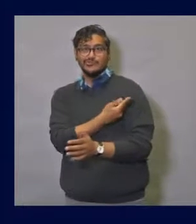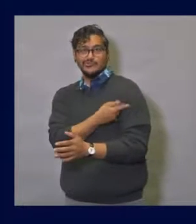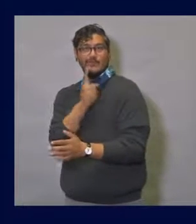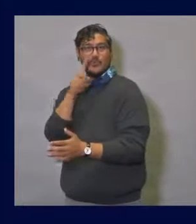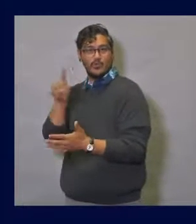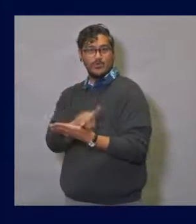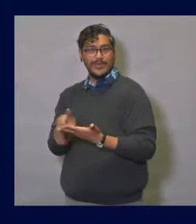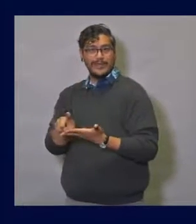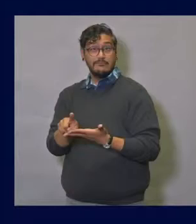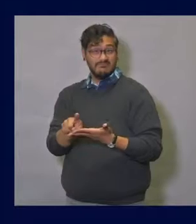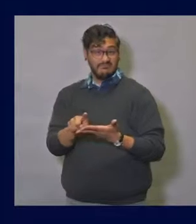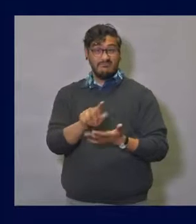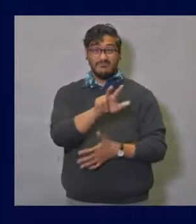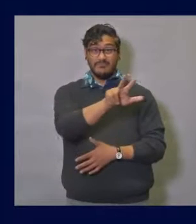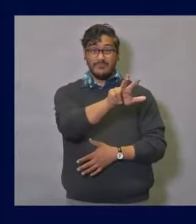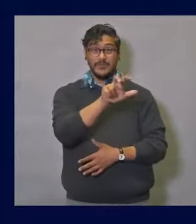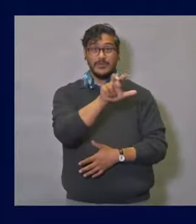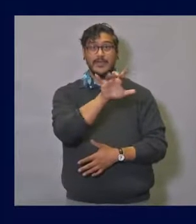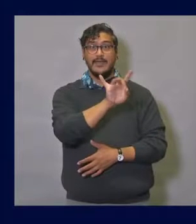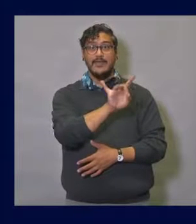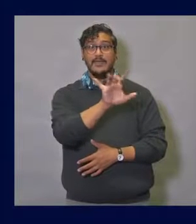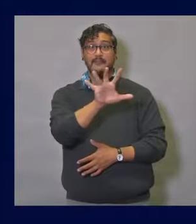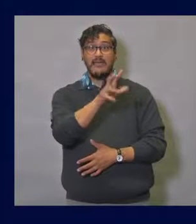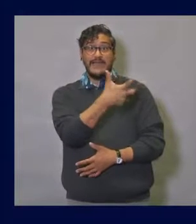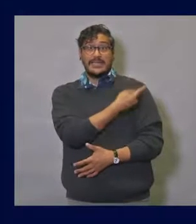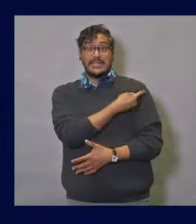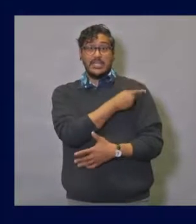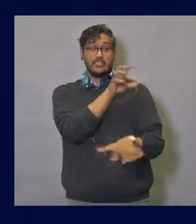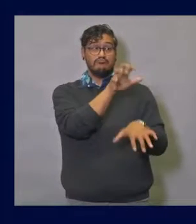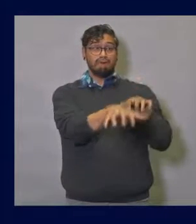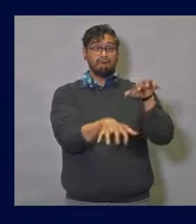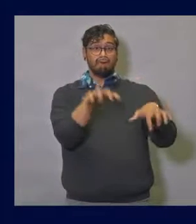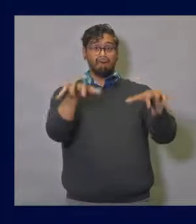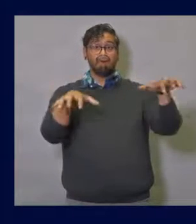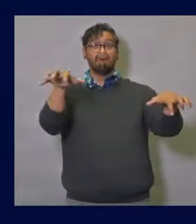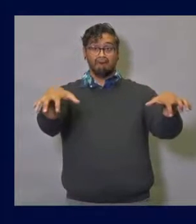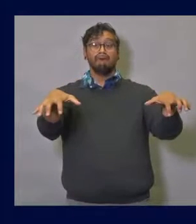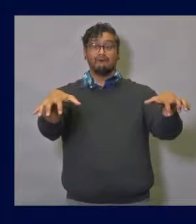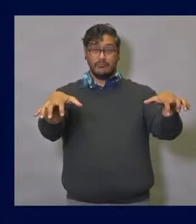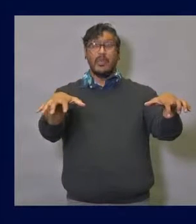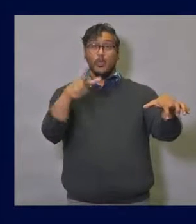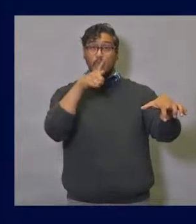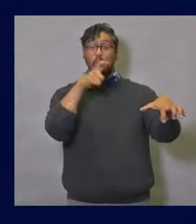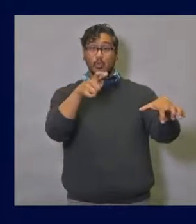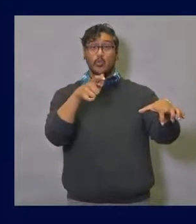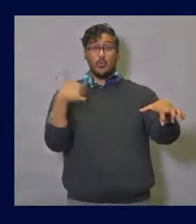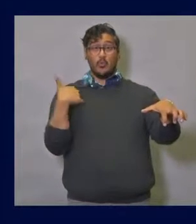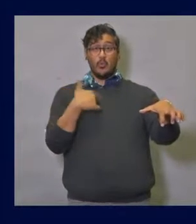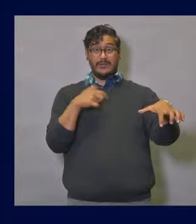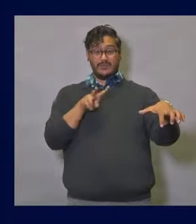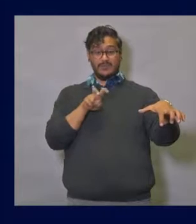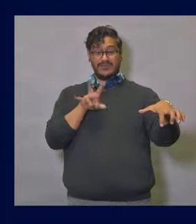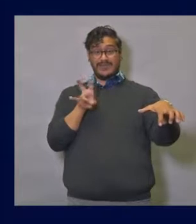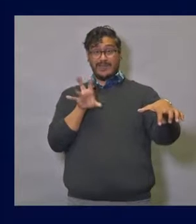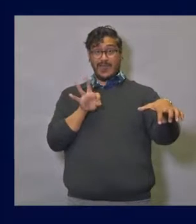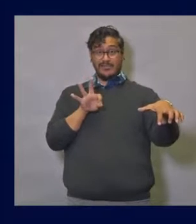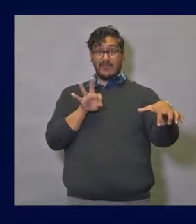UPCOMING WEEK.